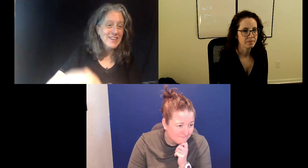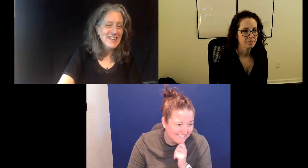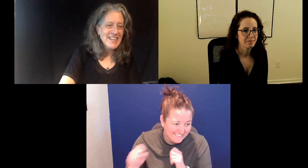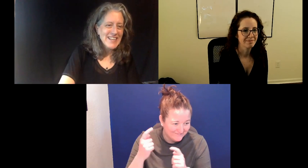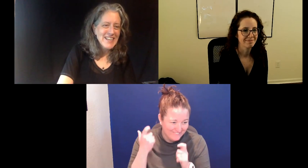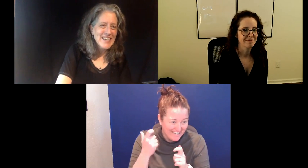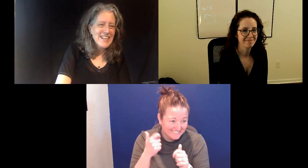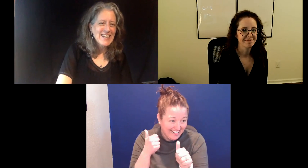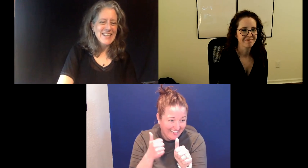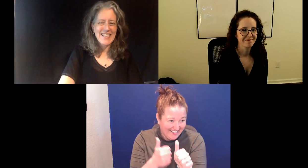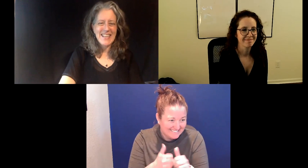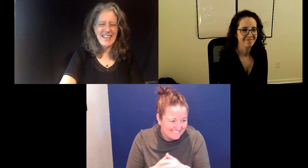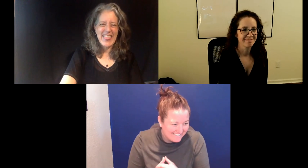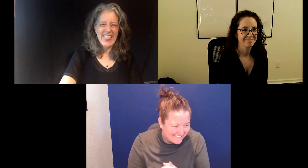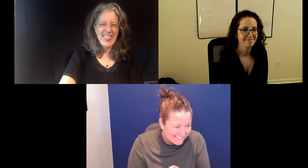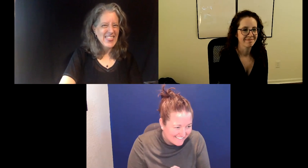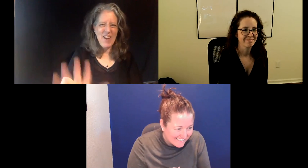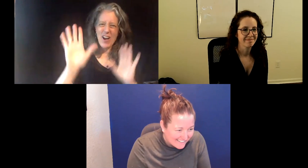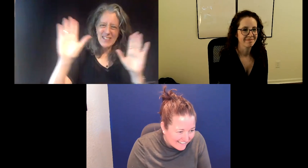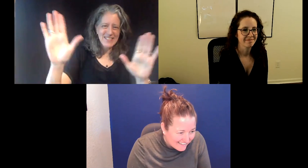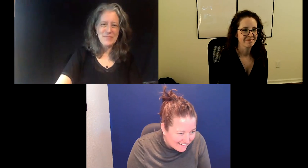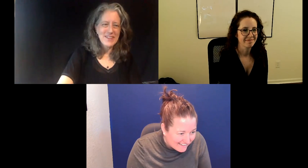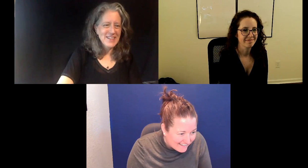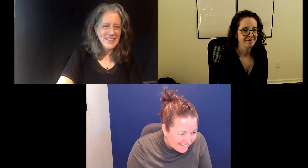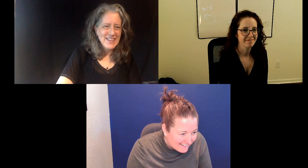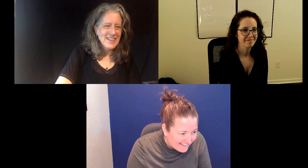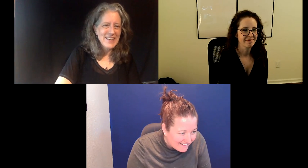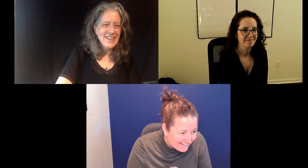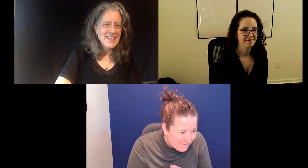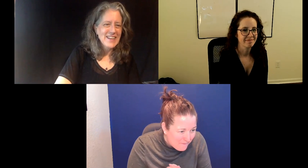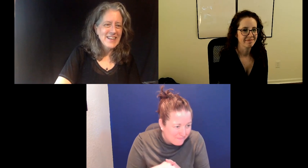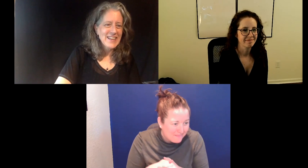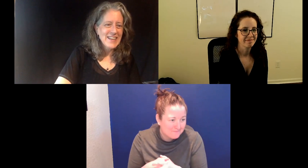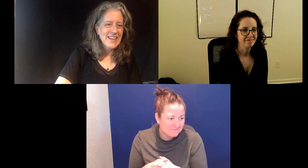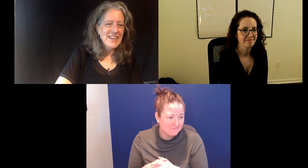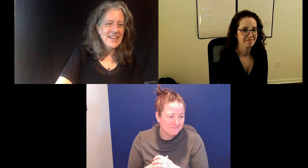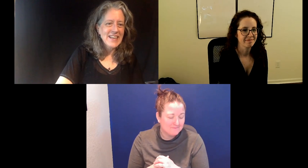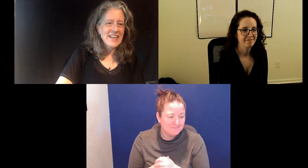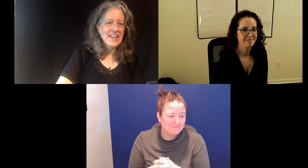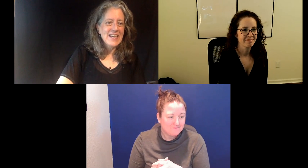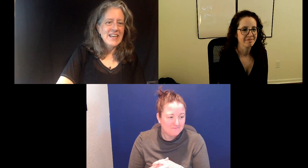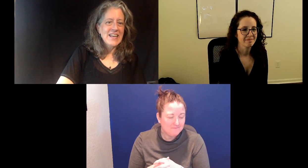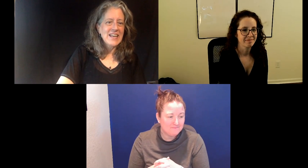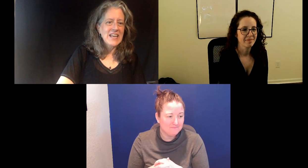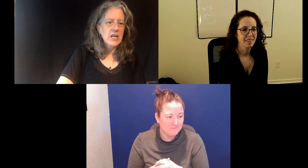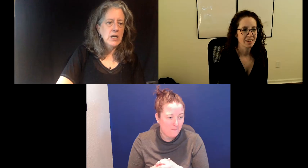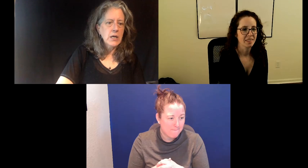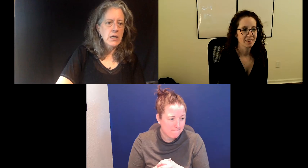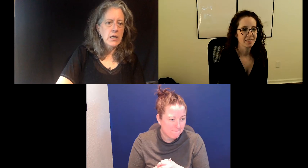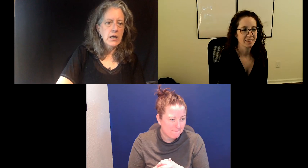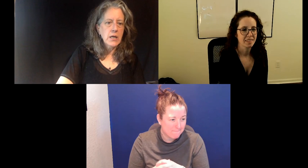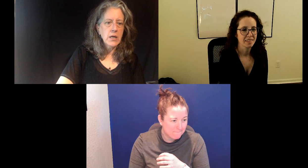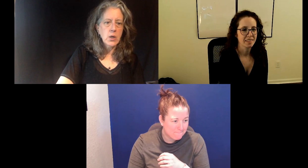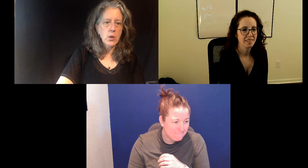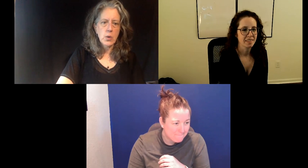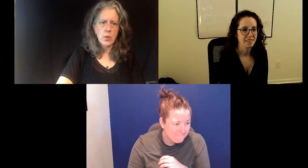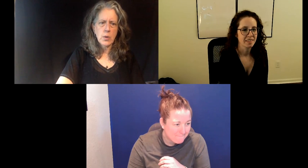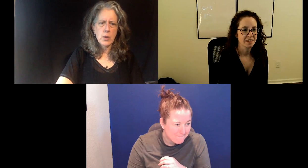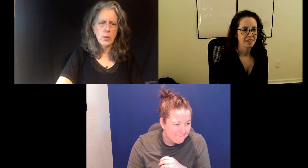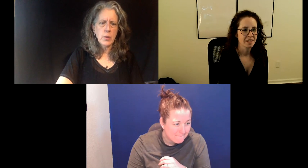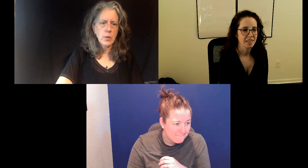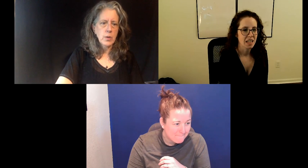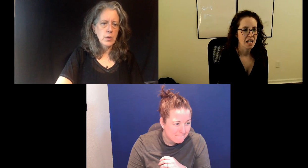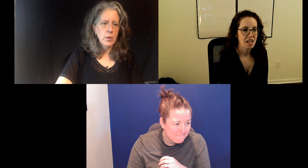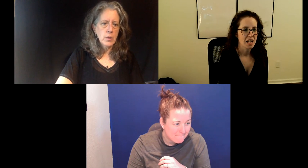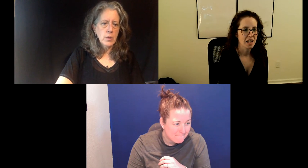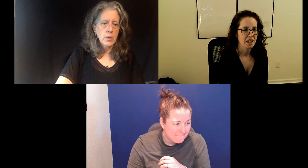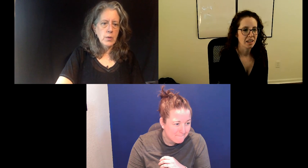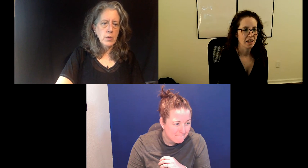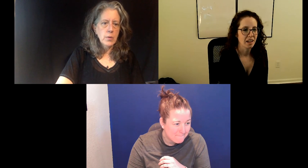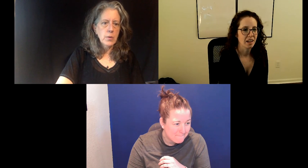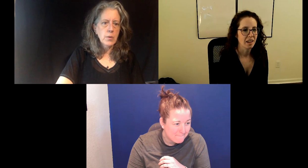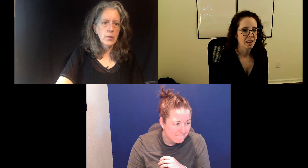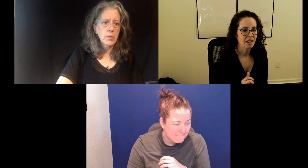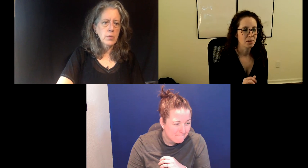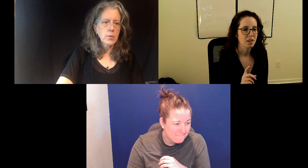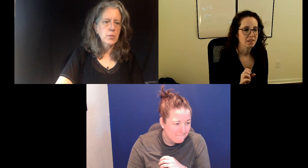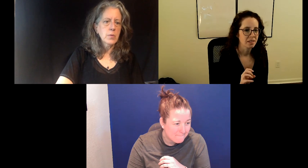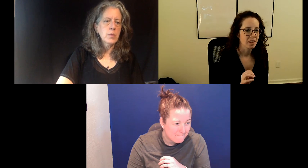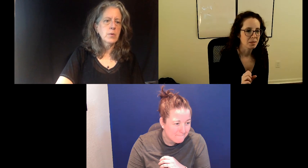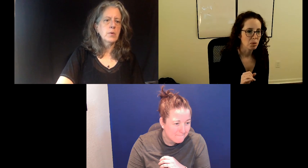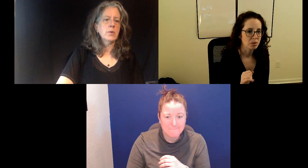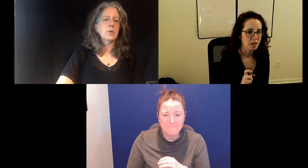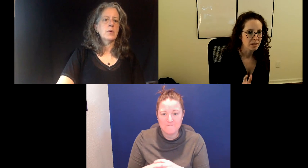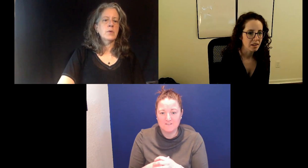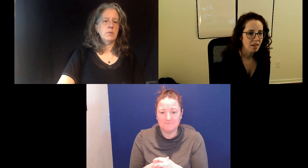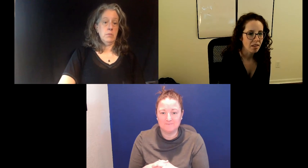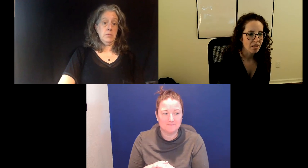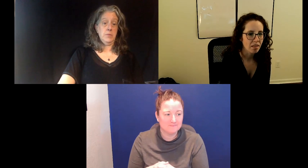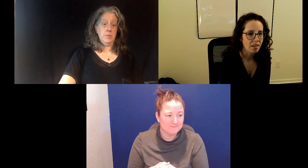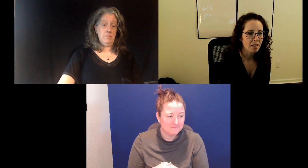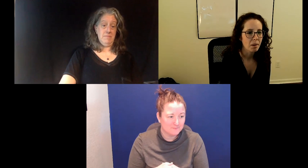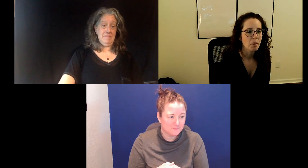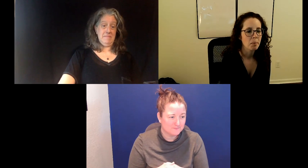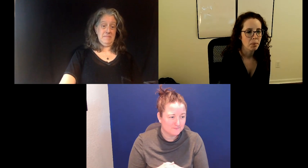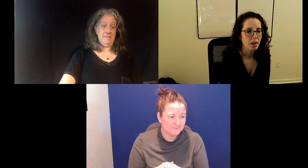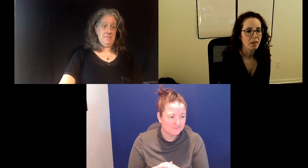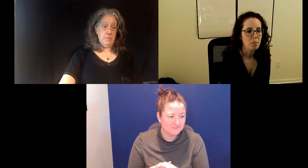i'm still scrolling guys i'm trying really hard to watch as everything's going by